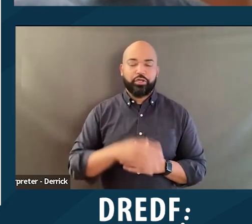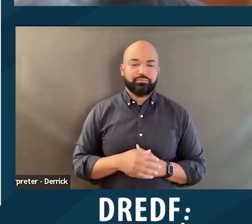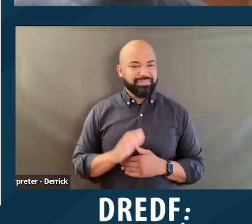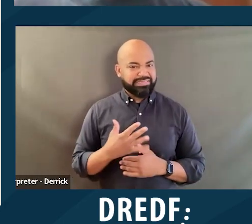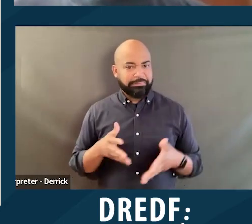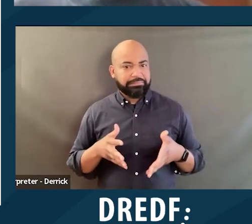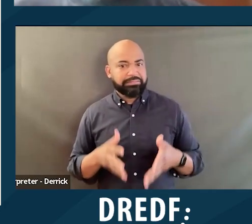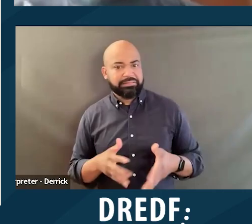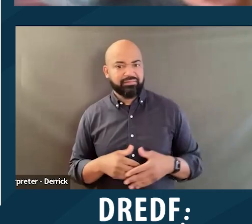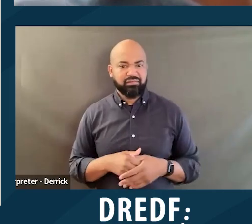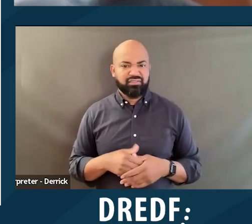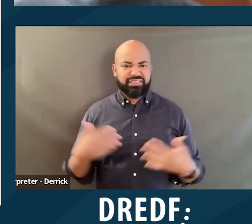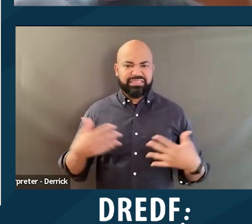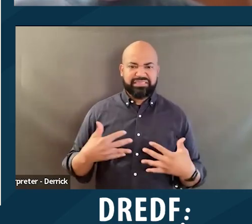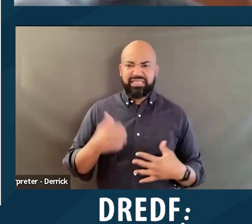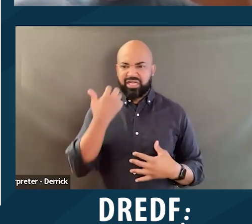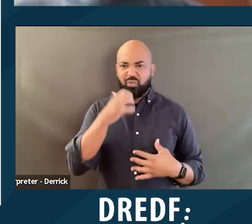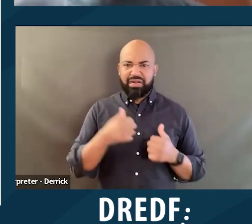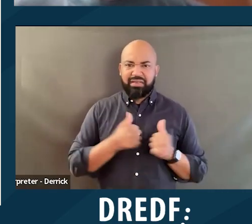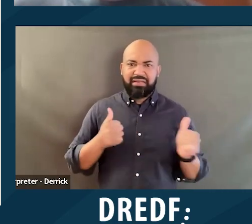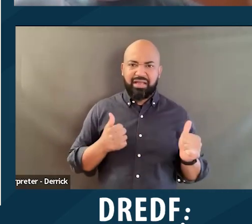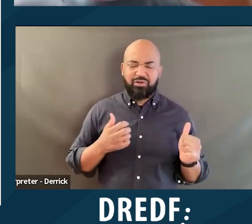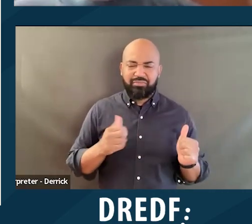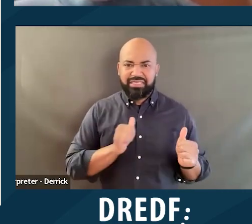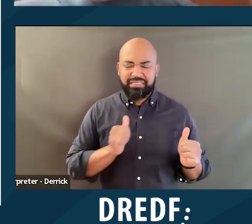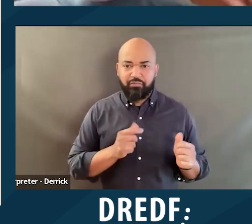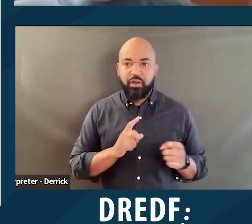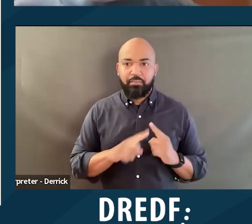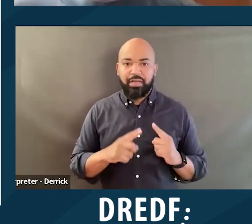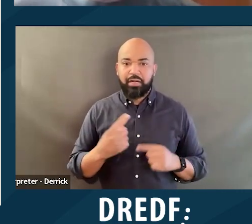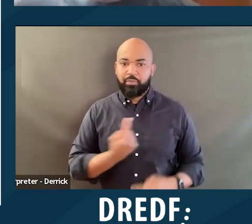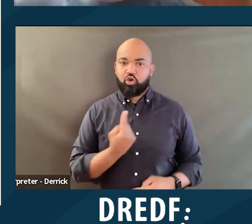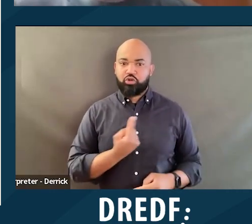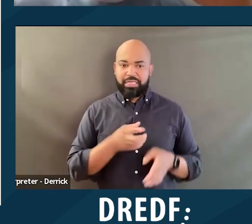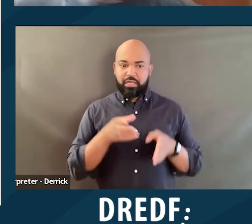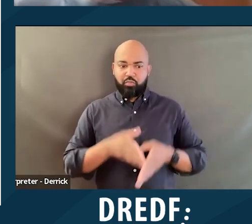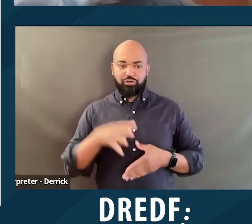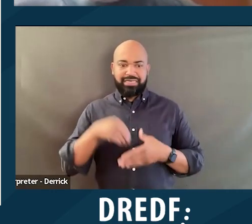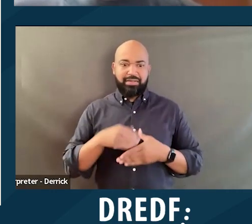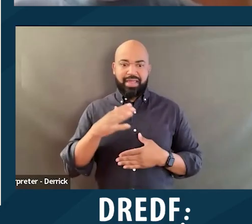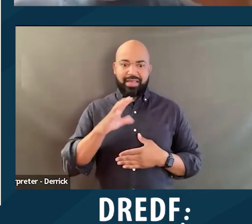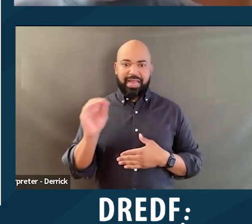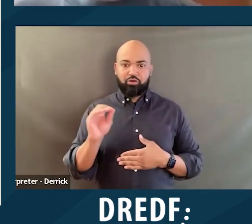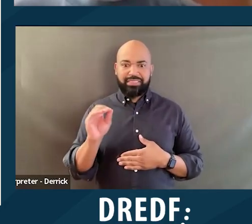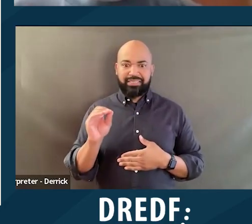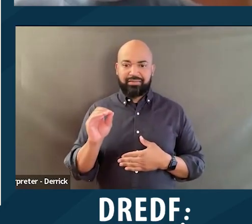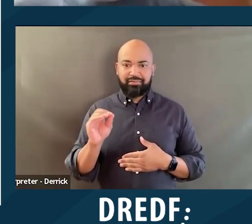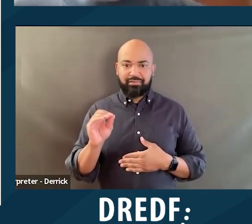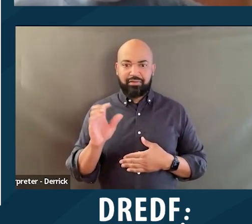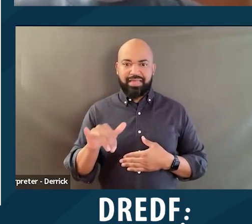gee, whiz, I don't want to out myself that I'm the only, you know, progressive person in my county, you know, these kinds of things.